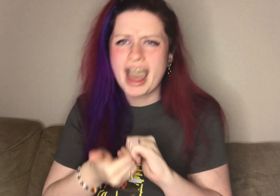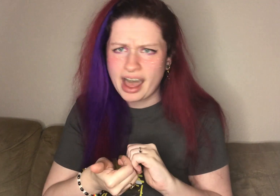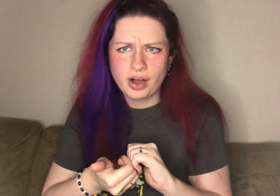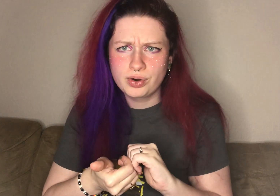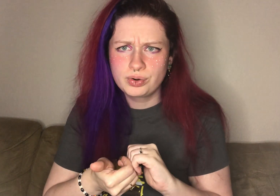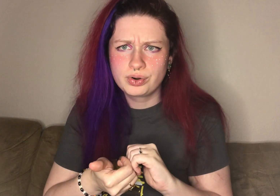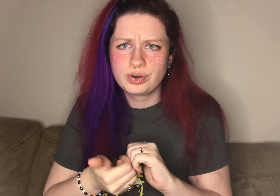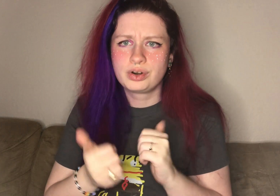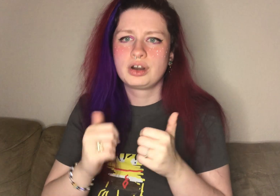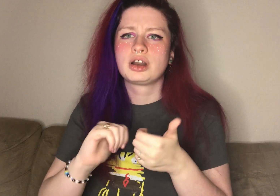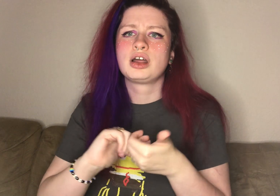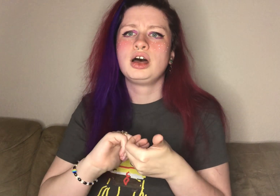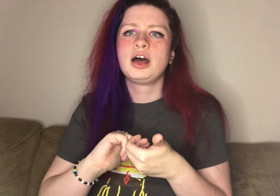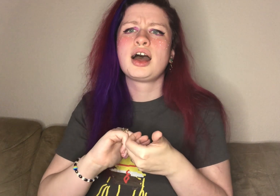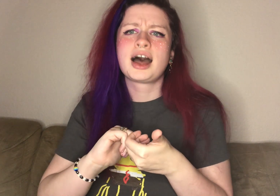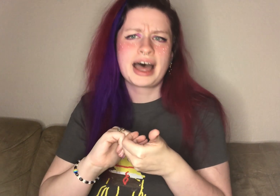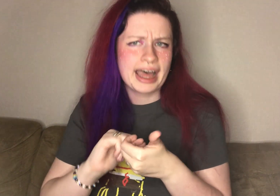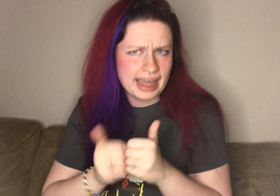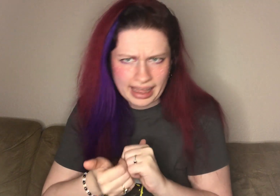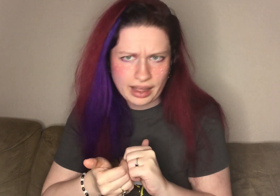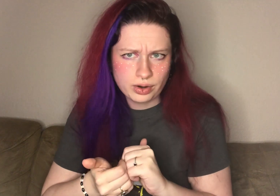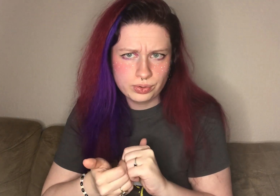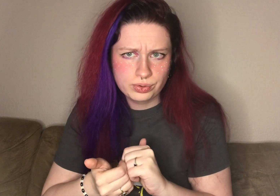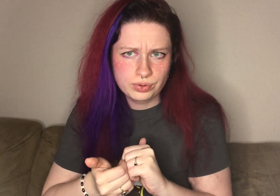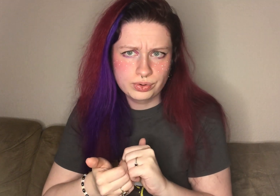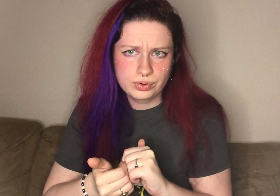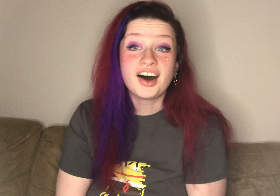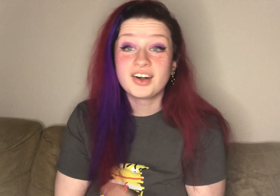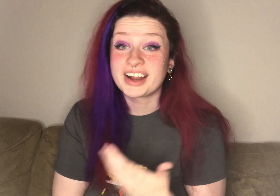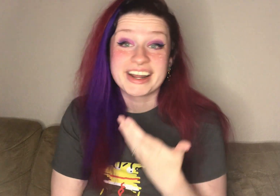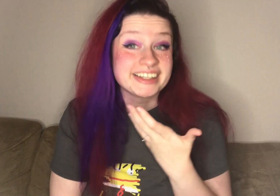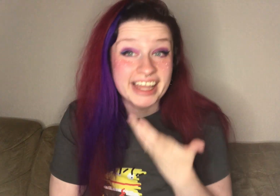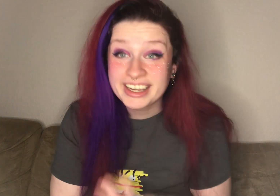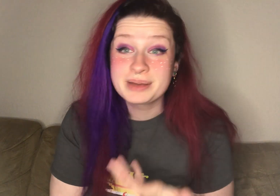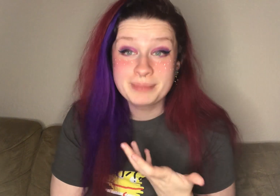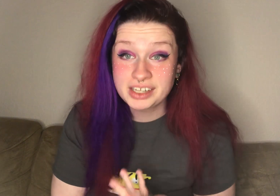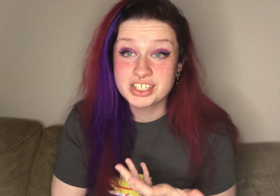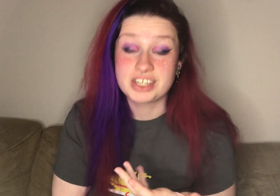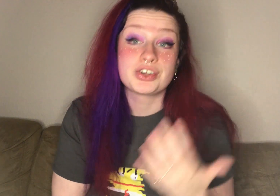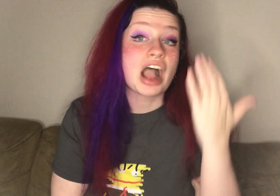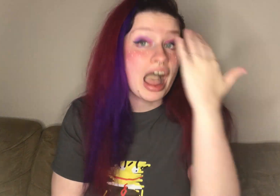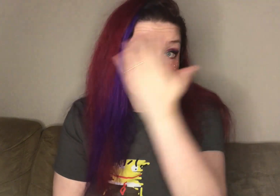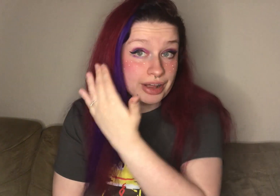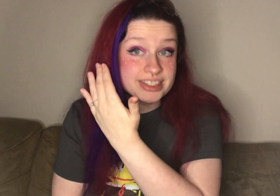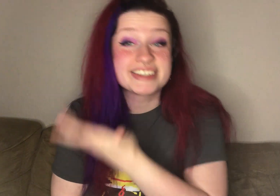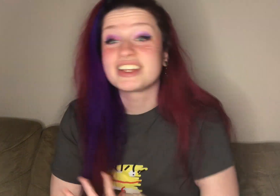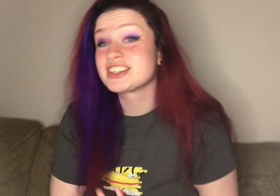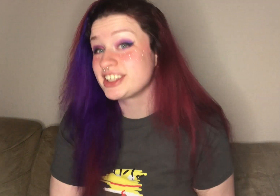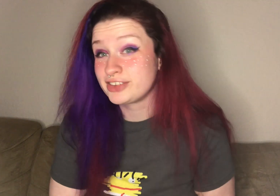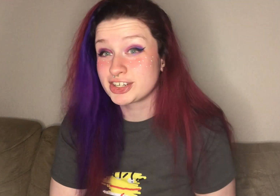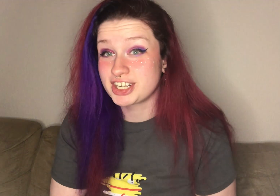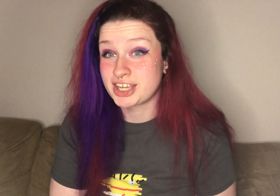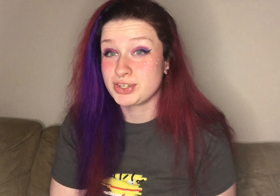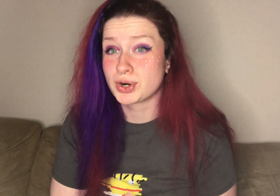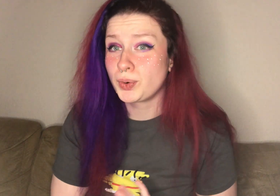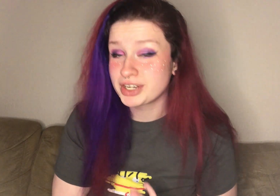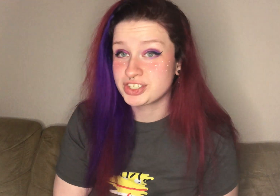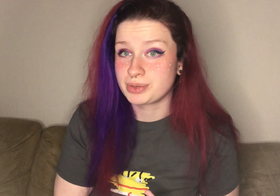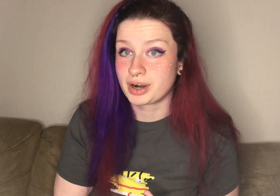how how alright and like i mentioned your eyebrows essentially function as your question mark